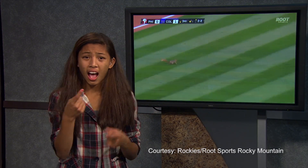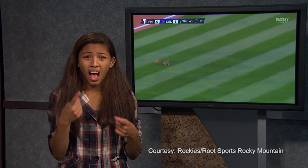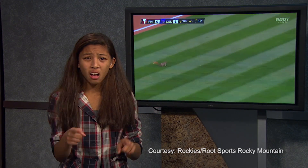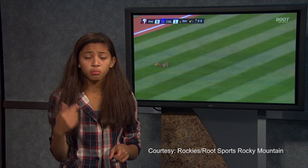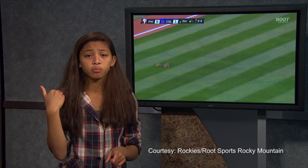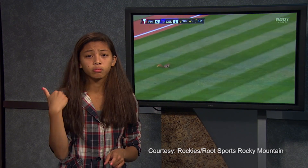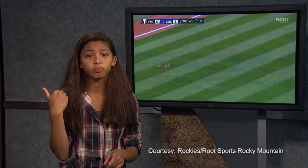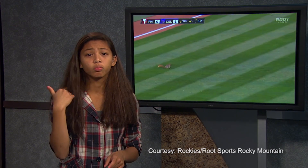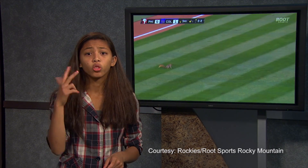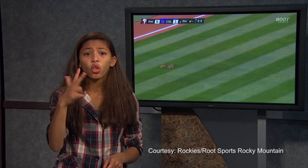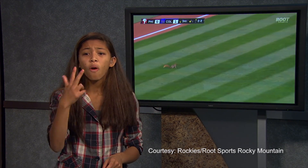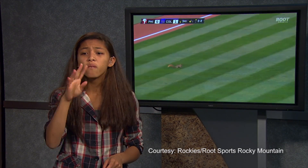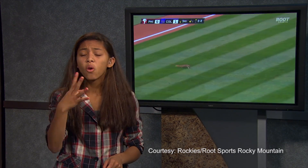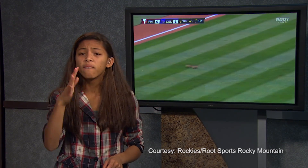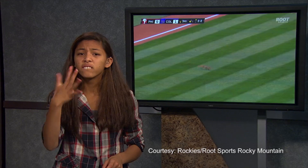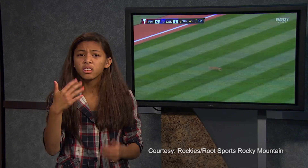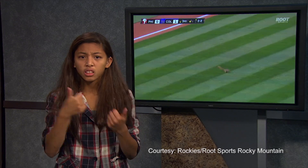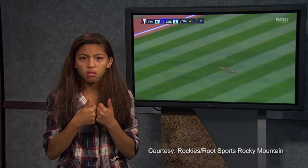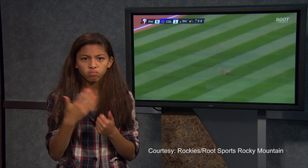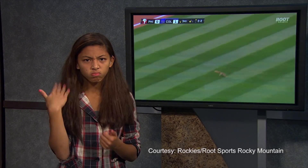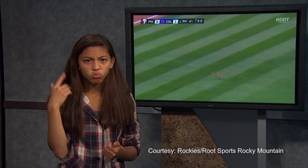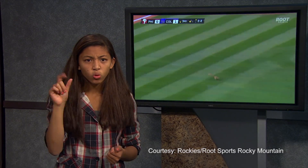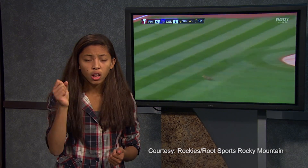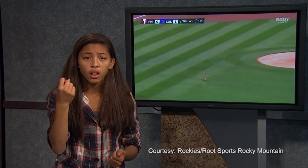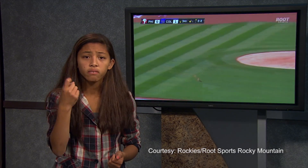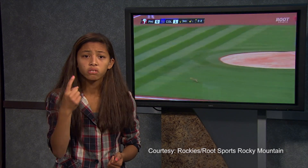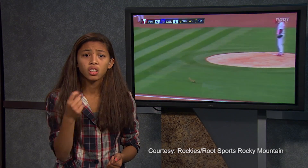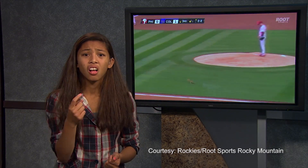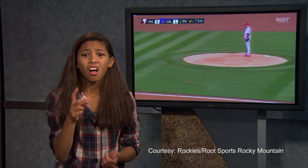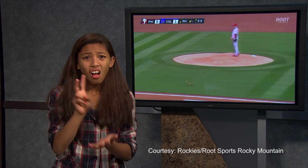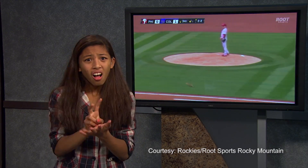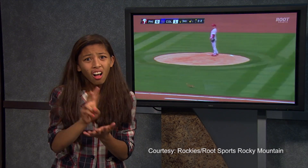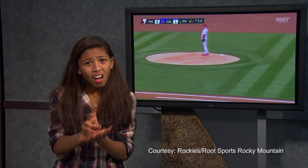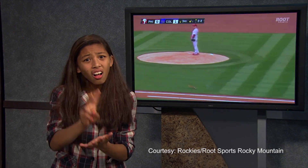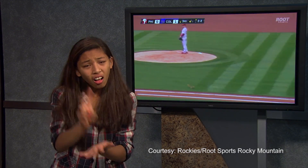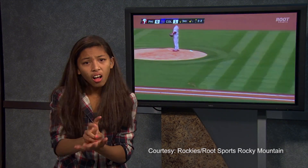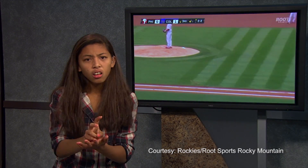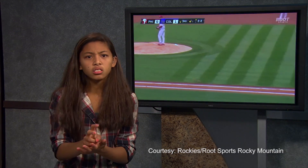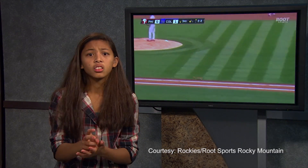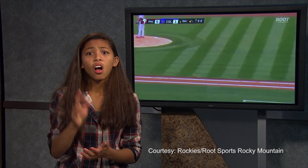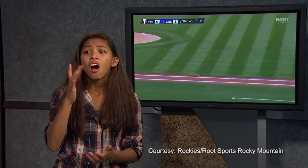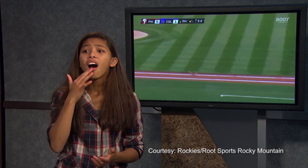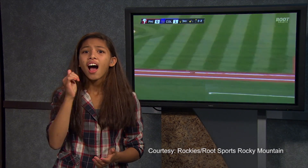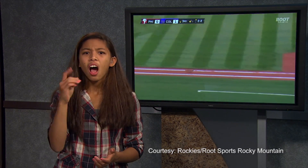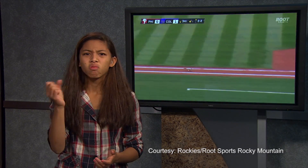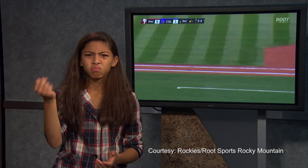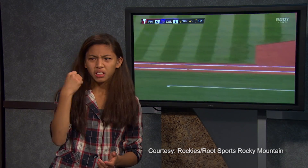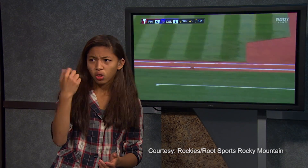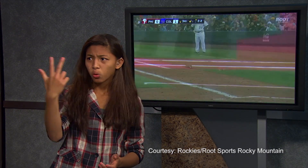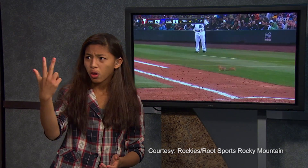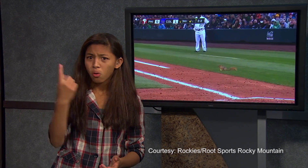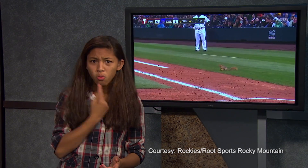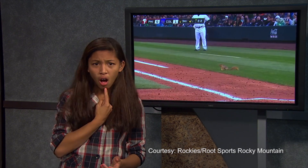PHILLIES GAME. THE LITTLE RODENT APPEARED IN GAMES 3, 4 AND 5 OF THE 2011 NLDS. PHILADELPHIA